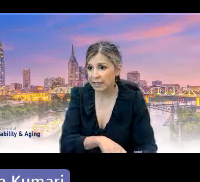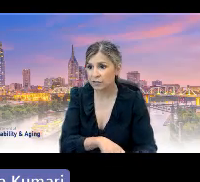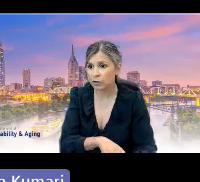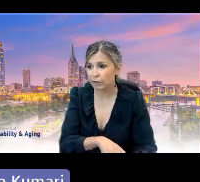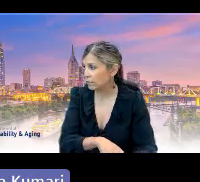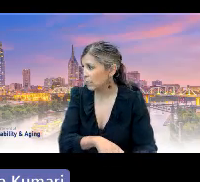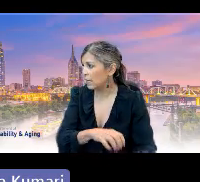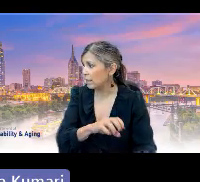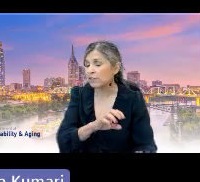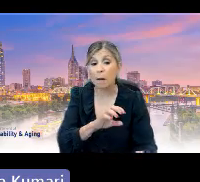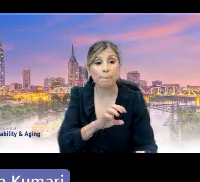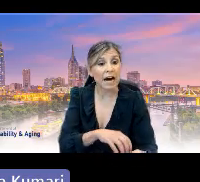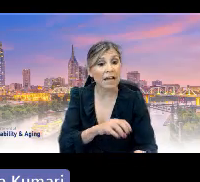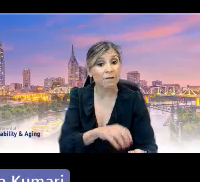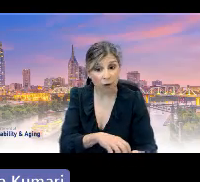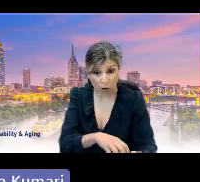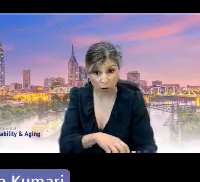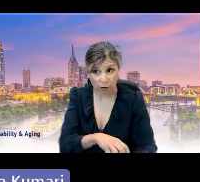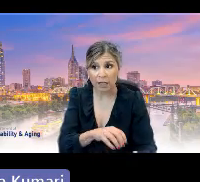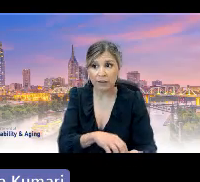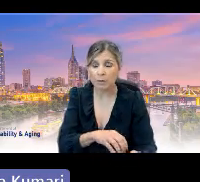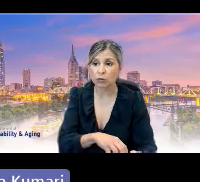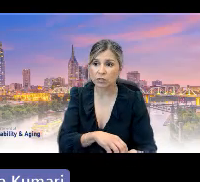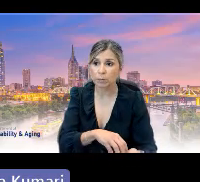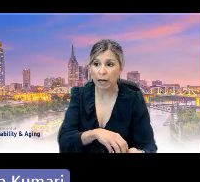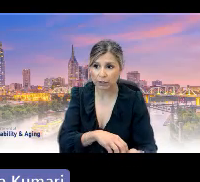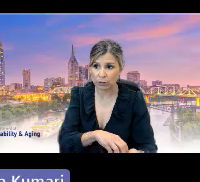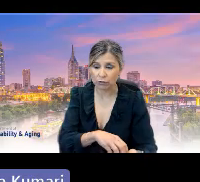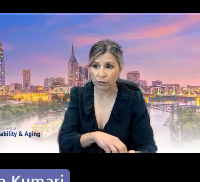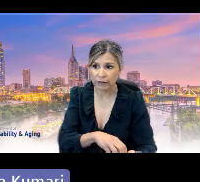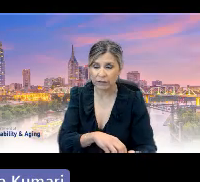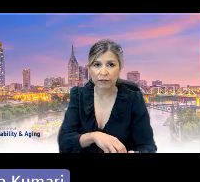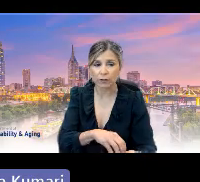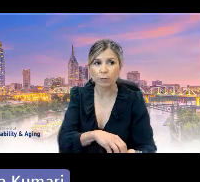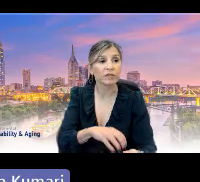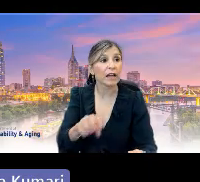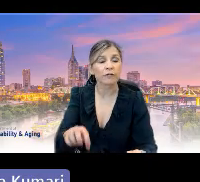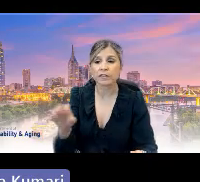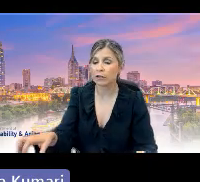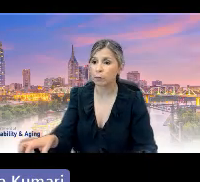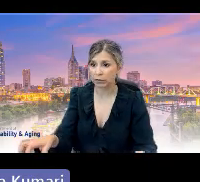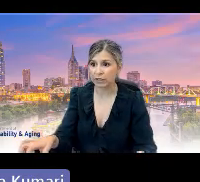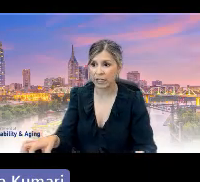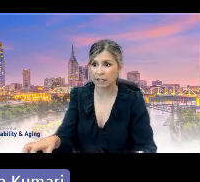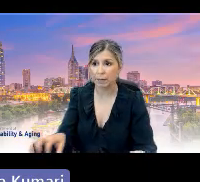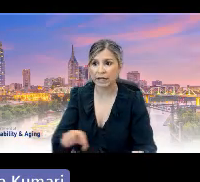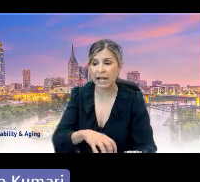The second service is by far the most popular service. In fact, almost every single person in Katy